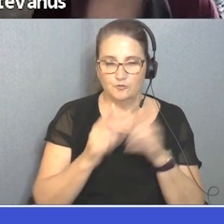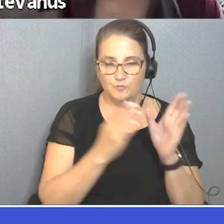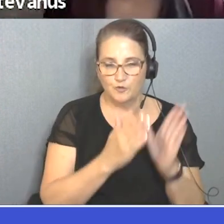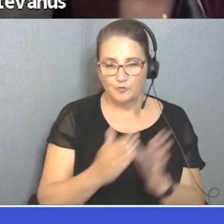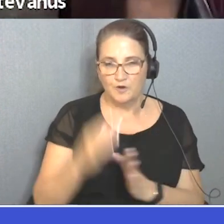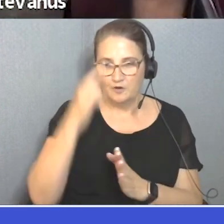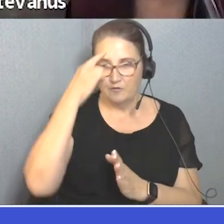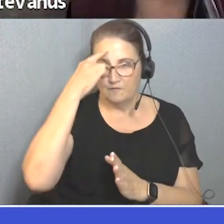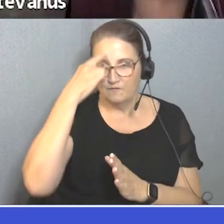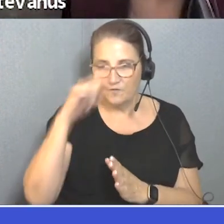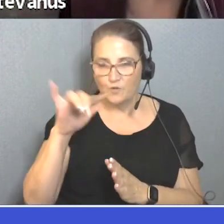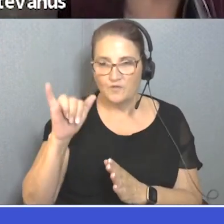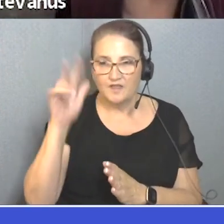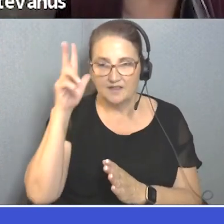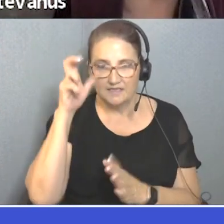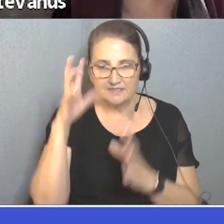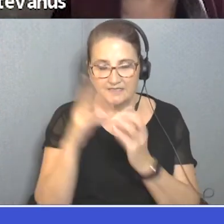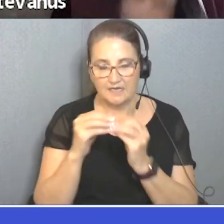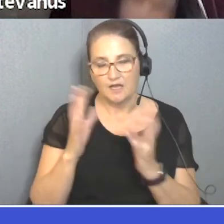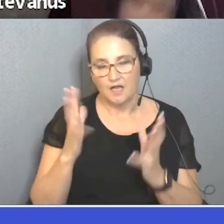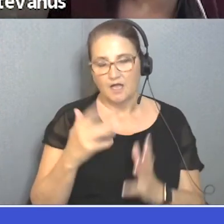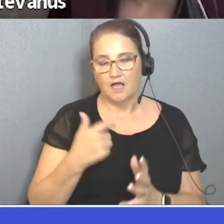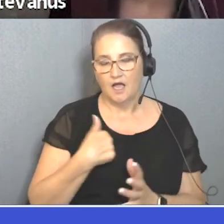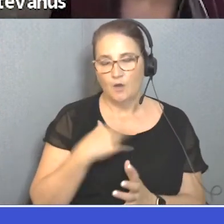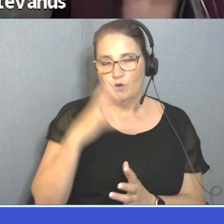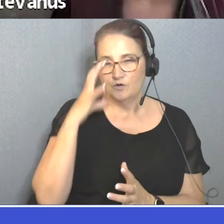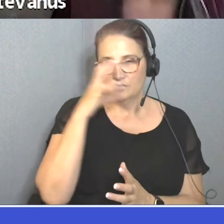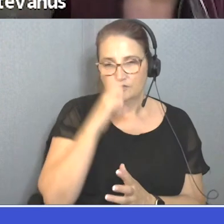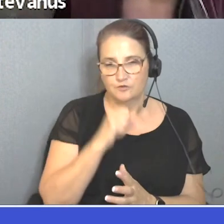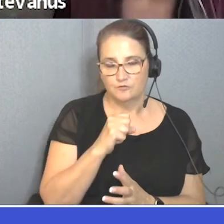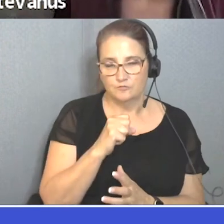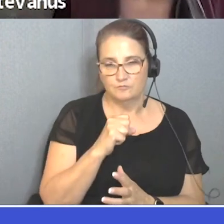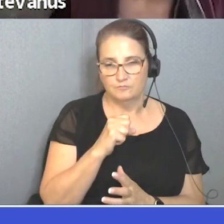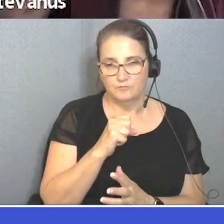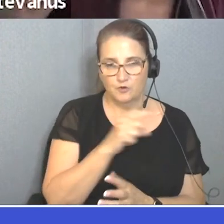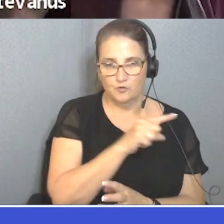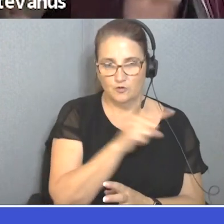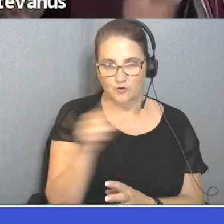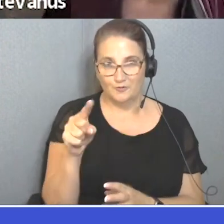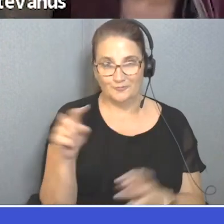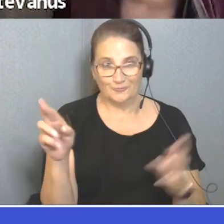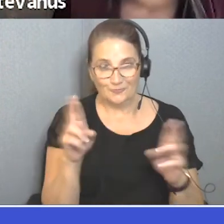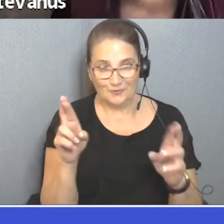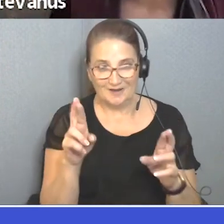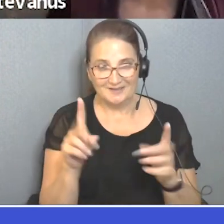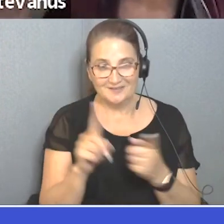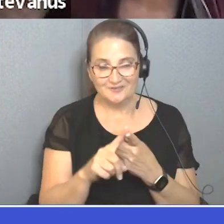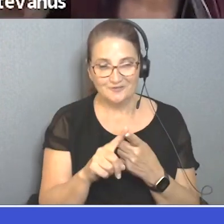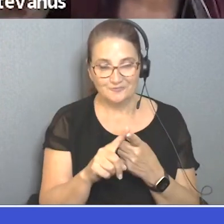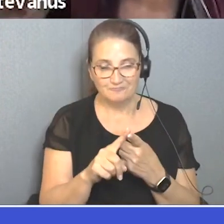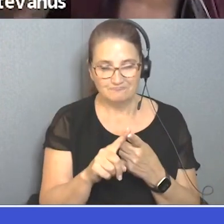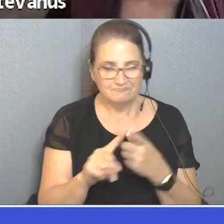to prep for a listening session. So let's just, I will assume that everyone's ready to schedule